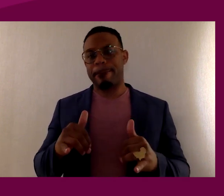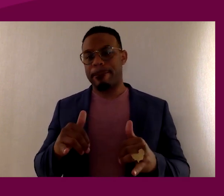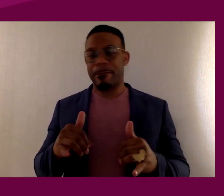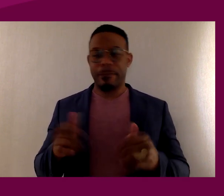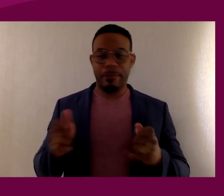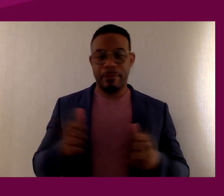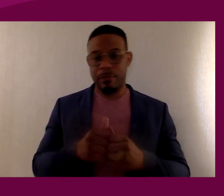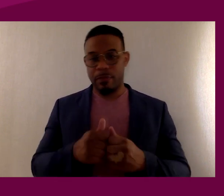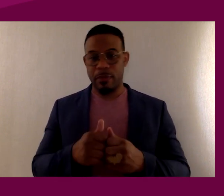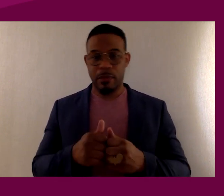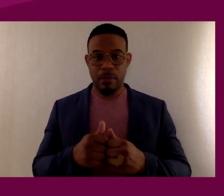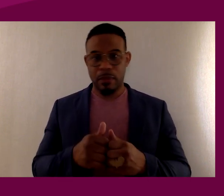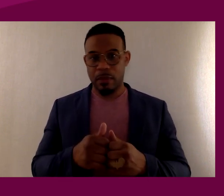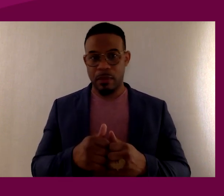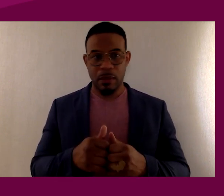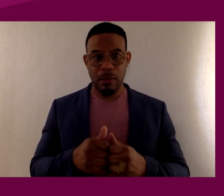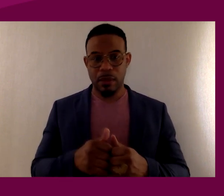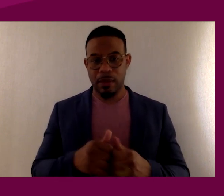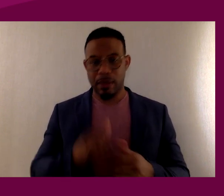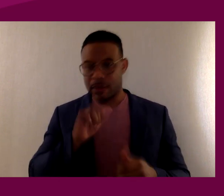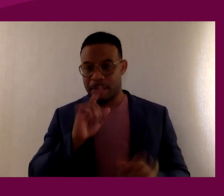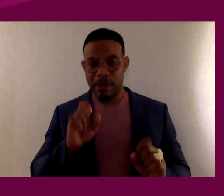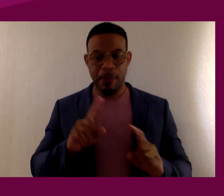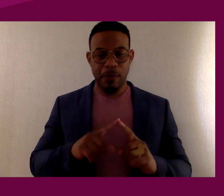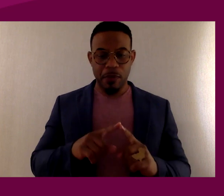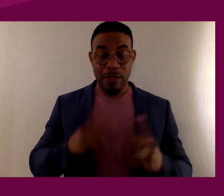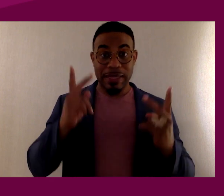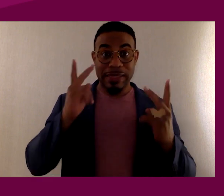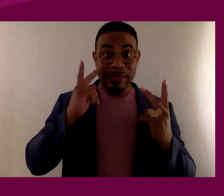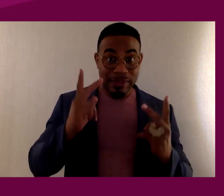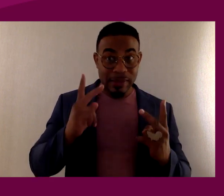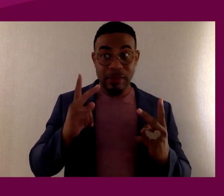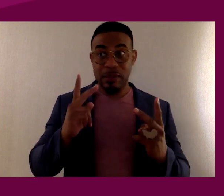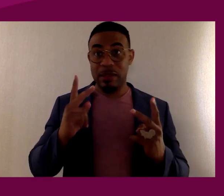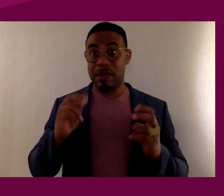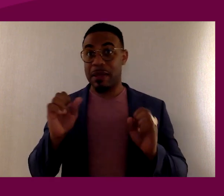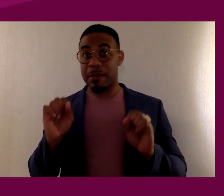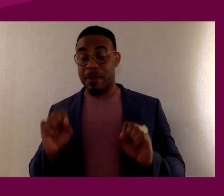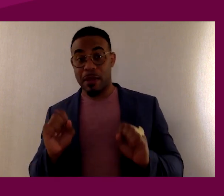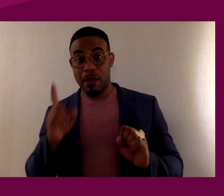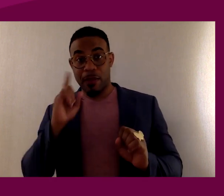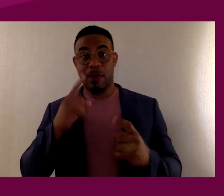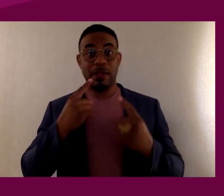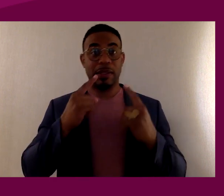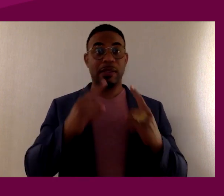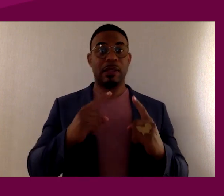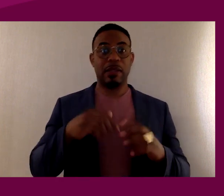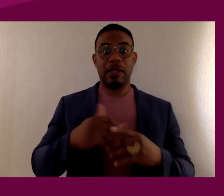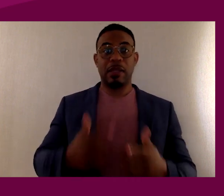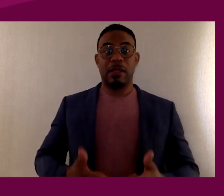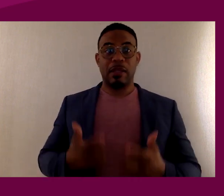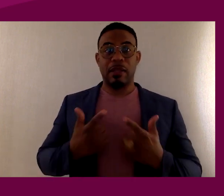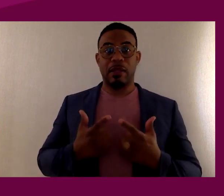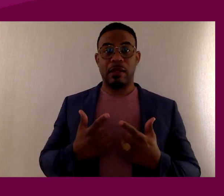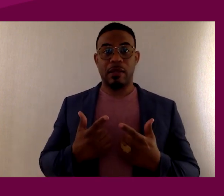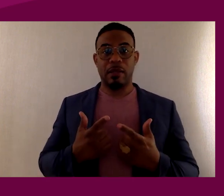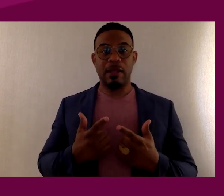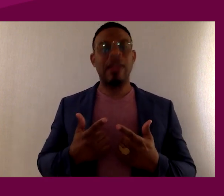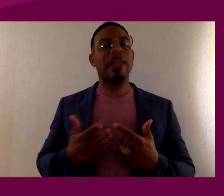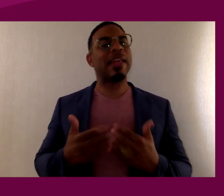lack of opportunity. They're still dealing with not being able to see possibilities for success